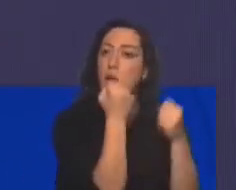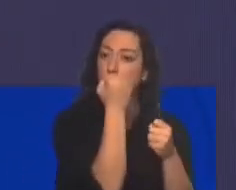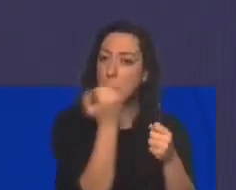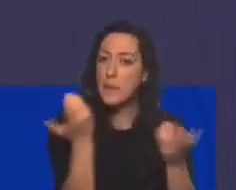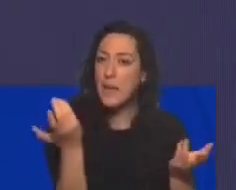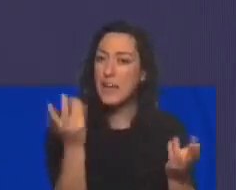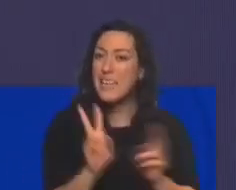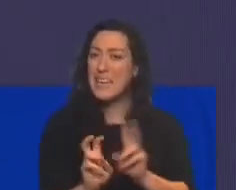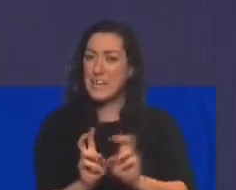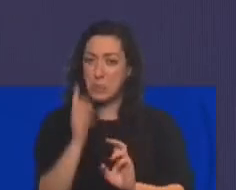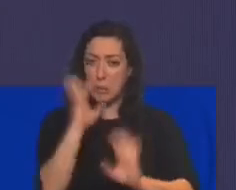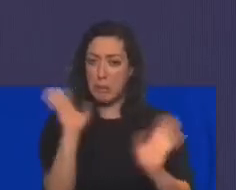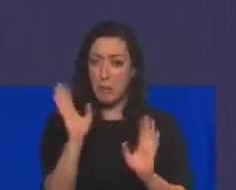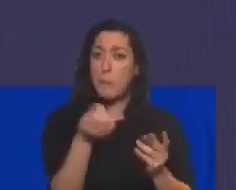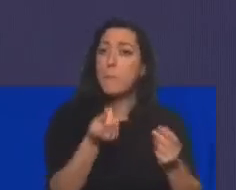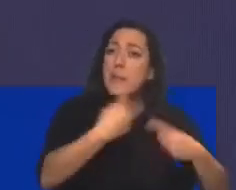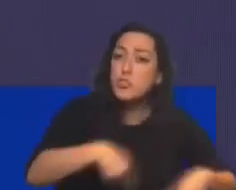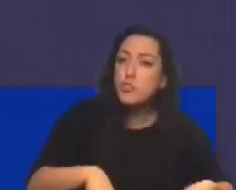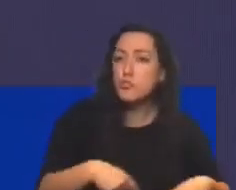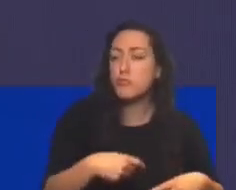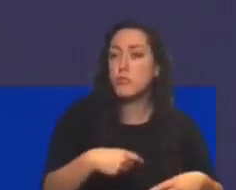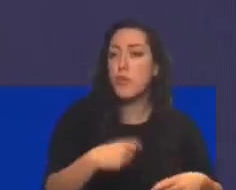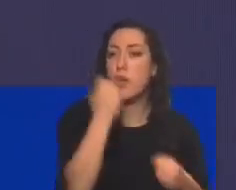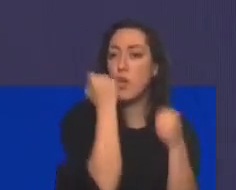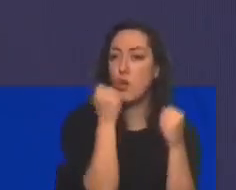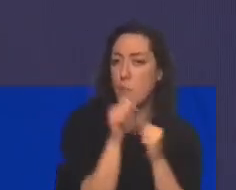is, if the income does not appear, all the prices of the economy appear.